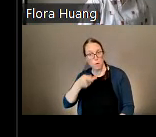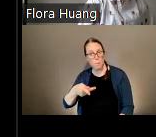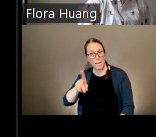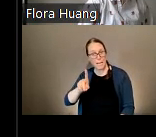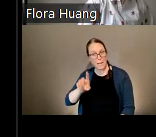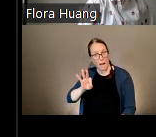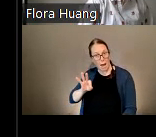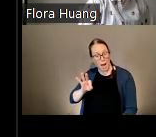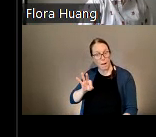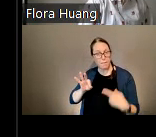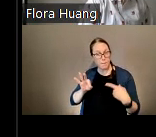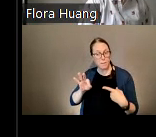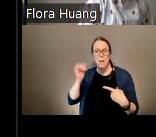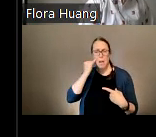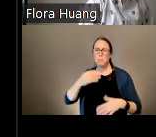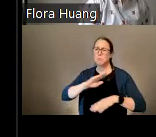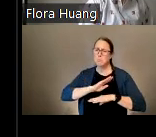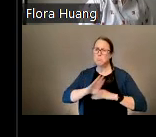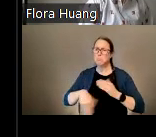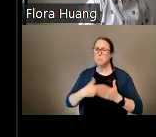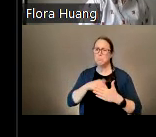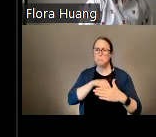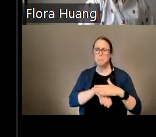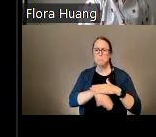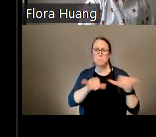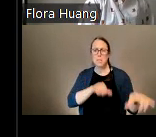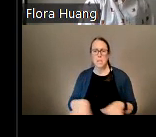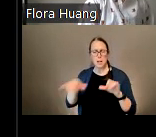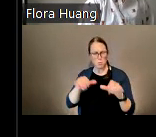as long as it meets all the accessibility standards, you could have a PDF too.